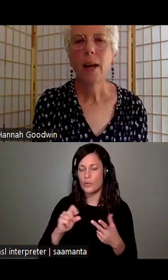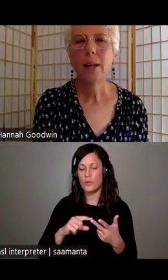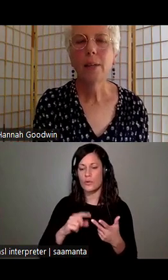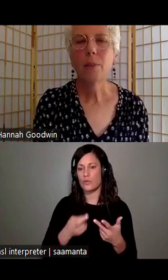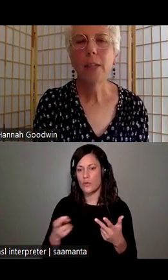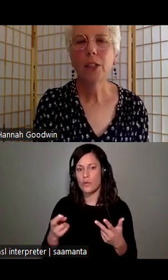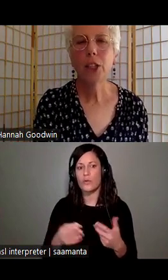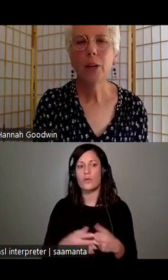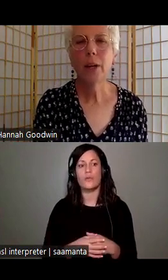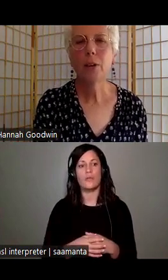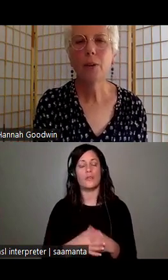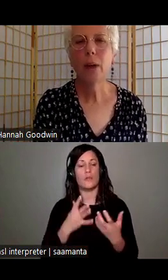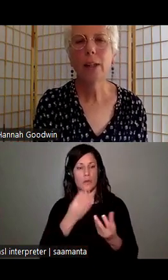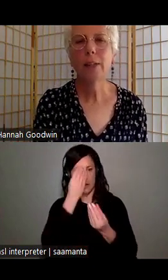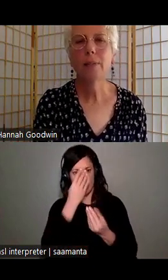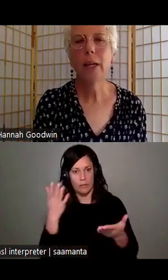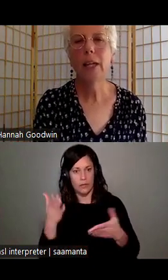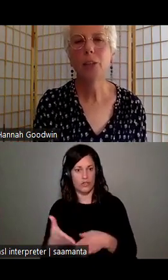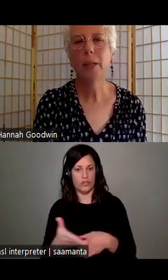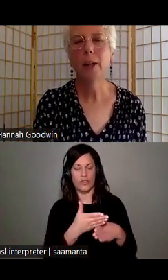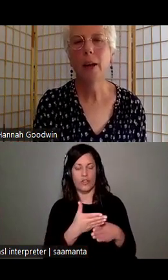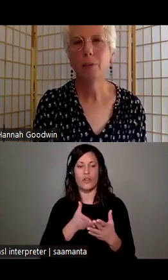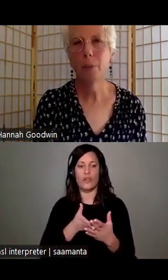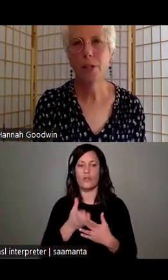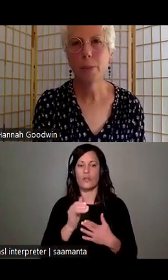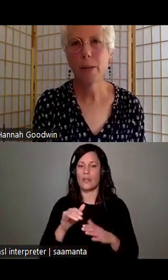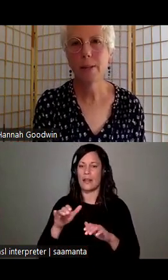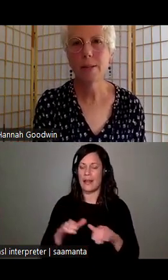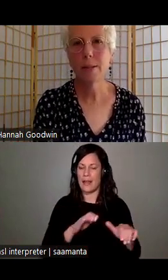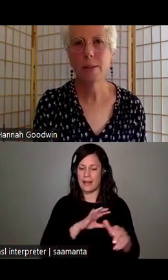and information sharing through active engagement of participants.